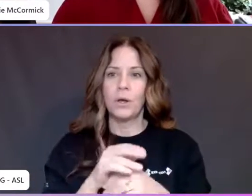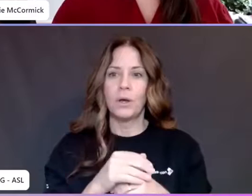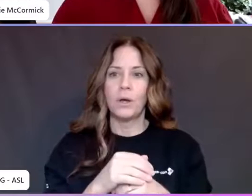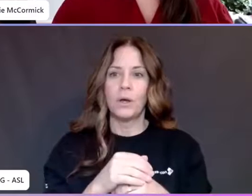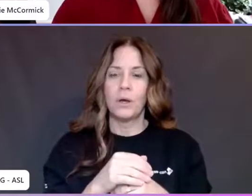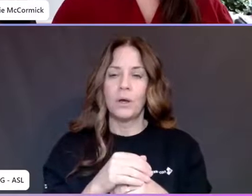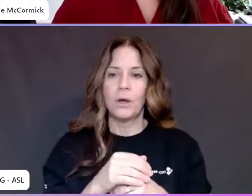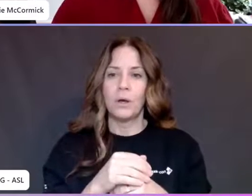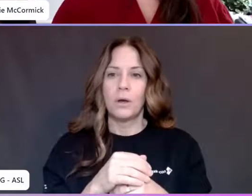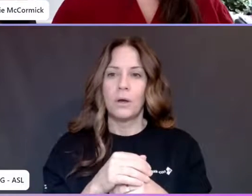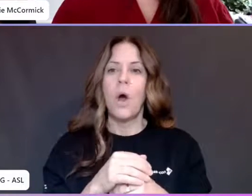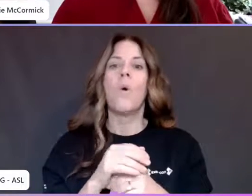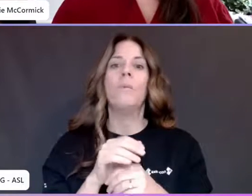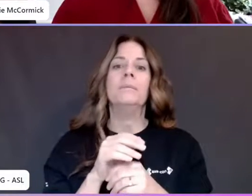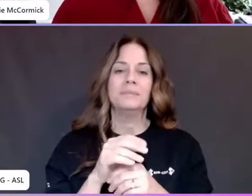we run acts on